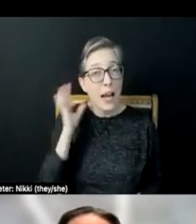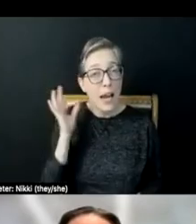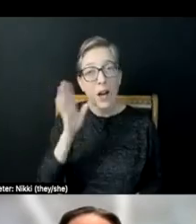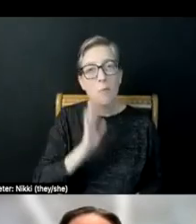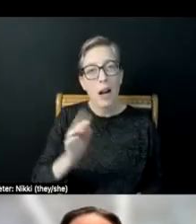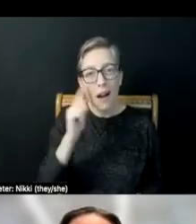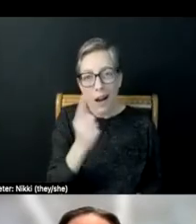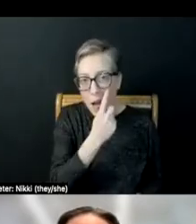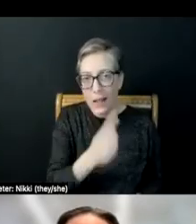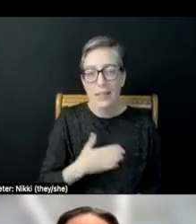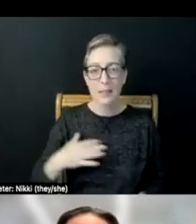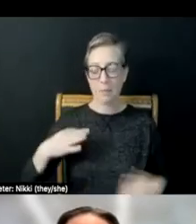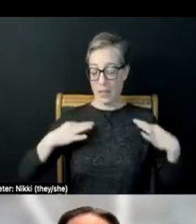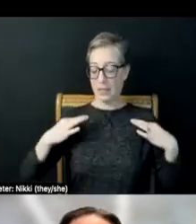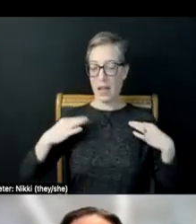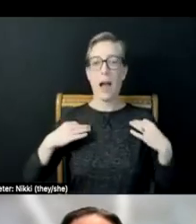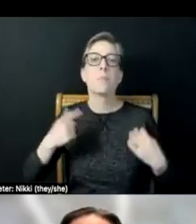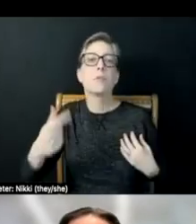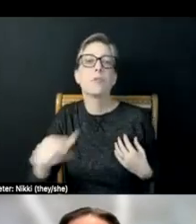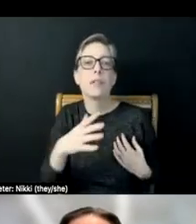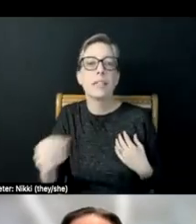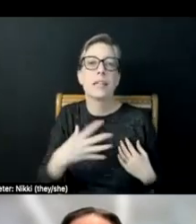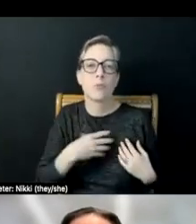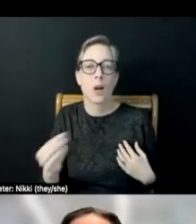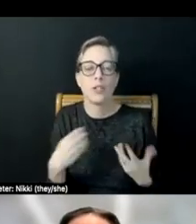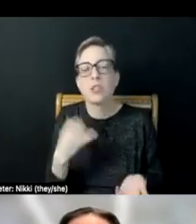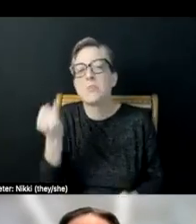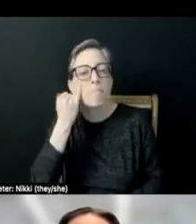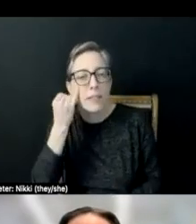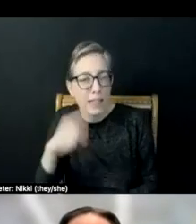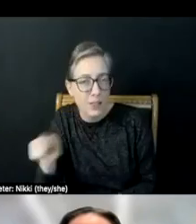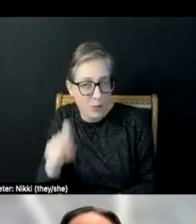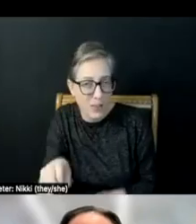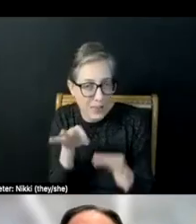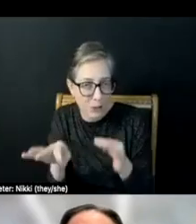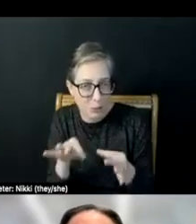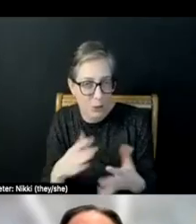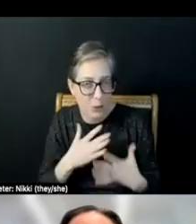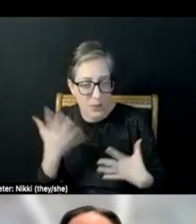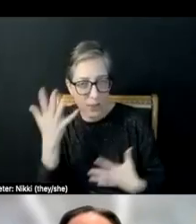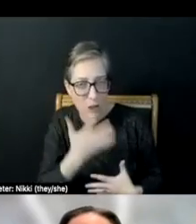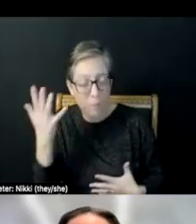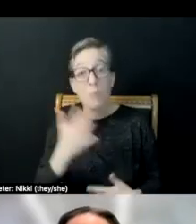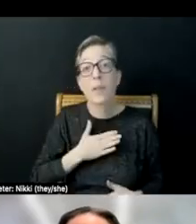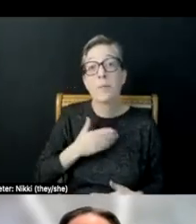Just for anyone that might need a description. My pronouns are she and her.